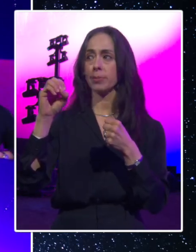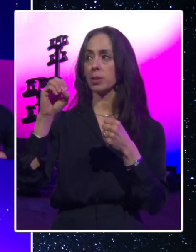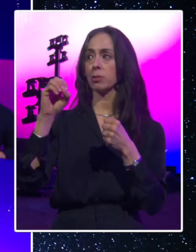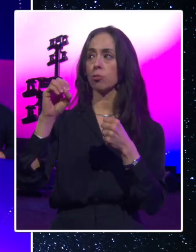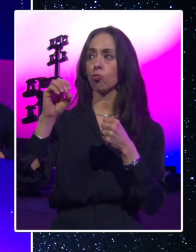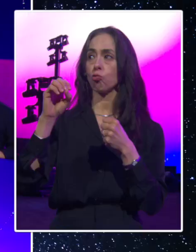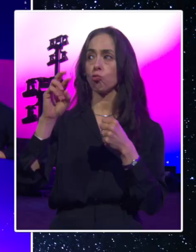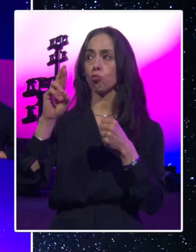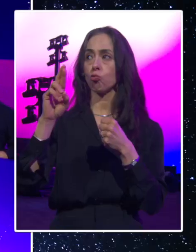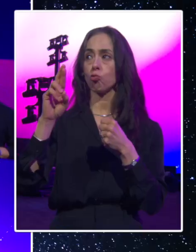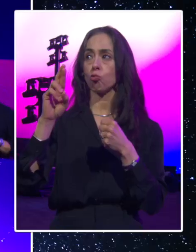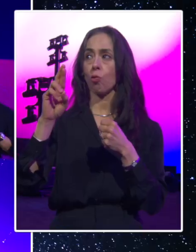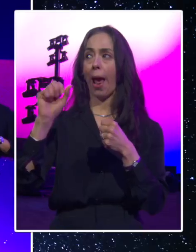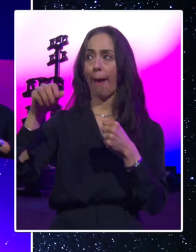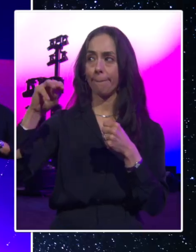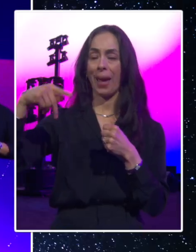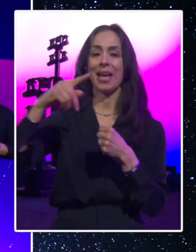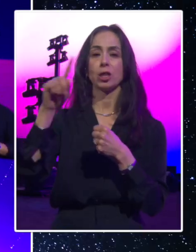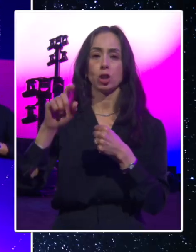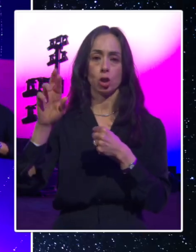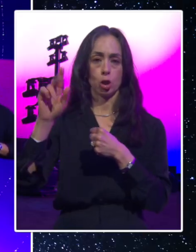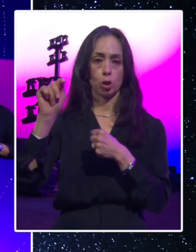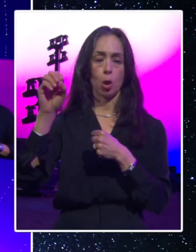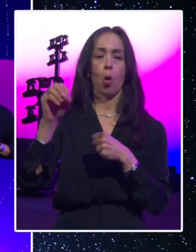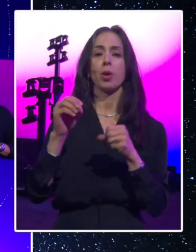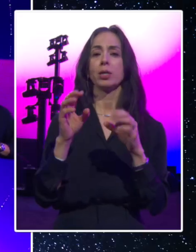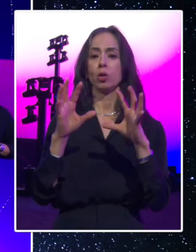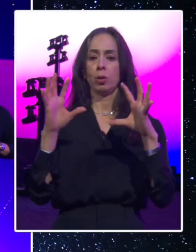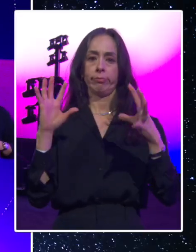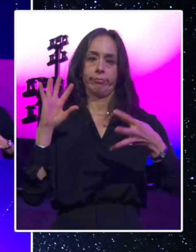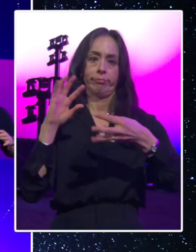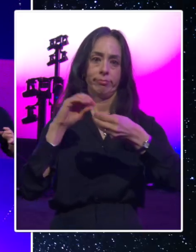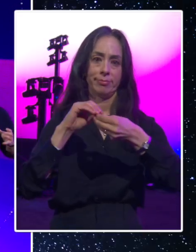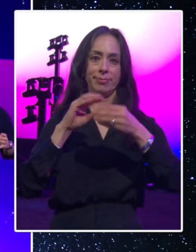OpsRamp, and Zerto into a single curated software suite